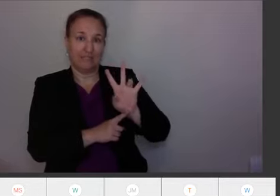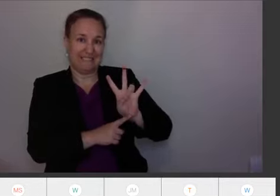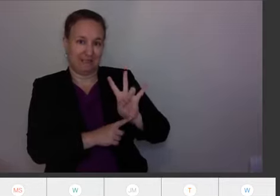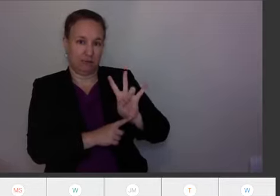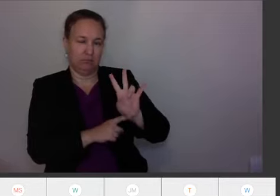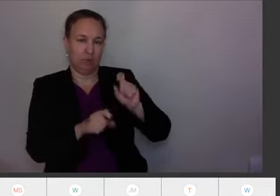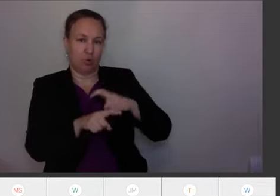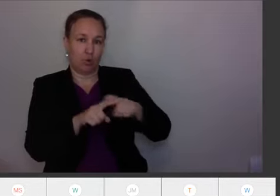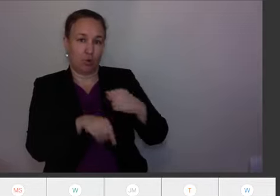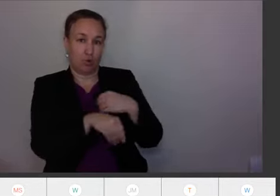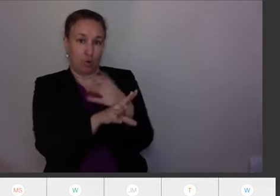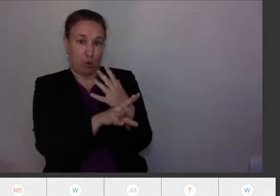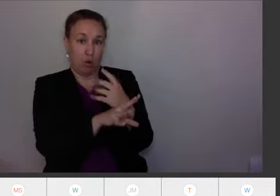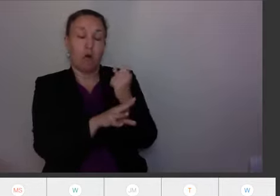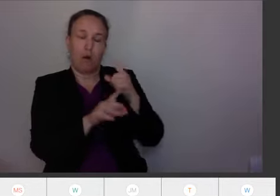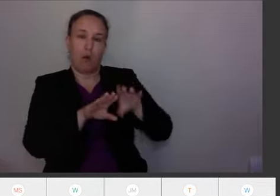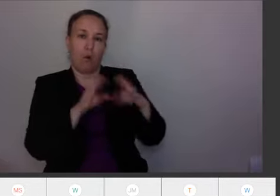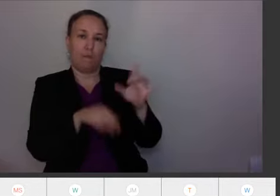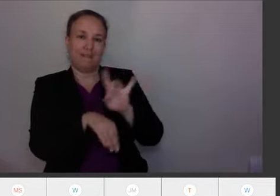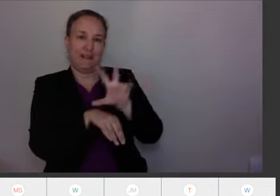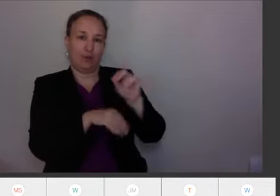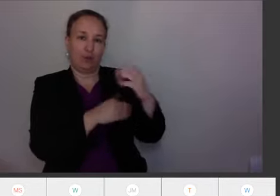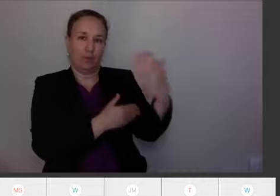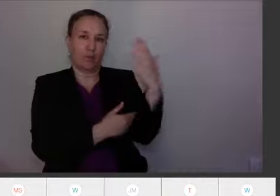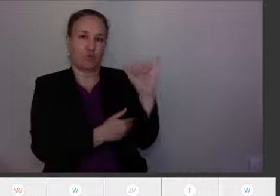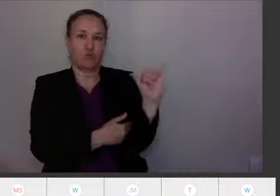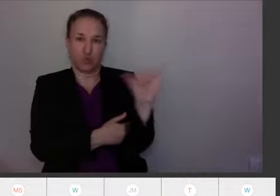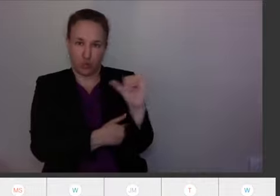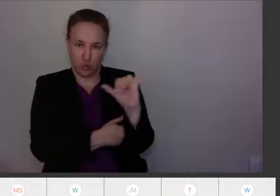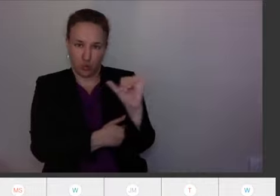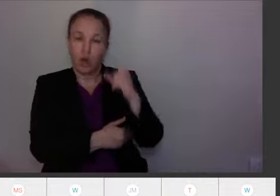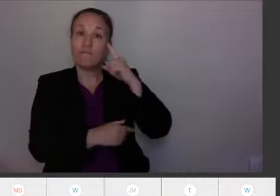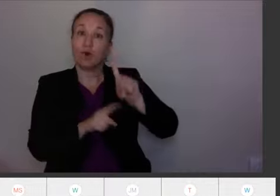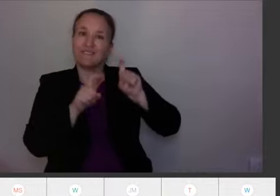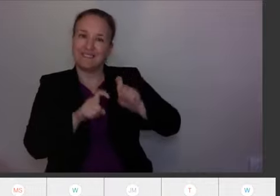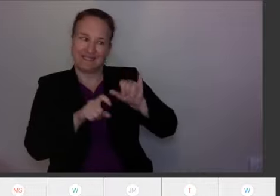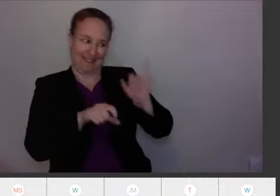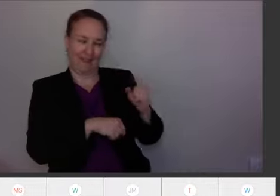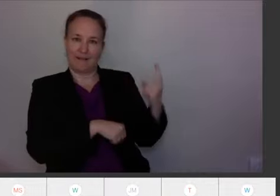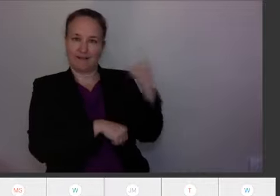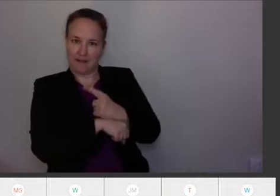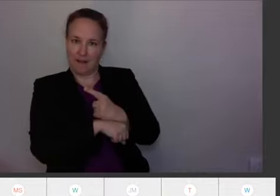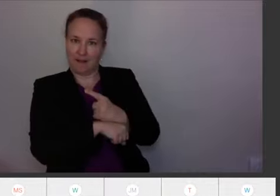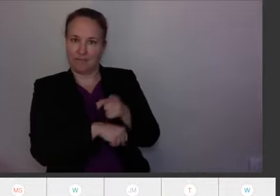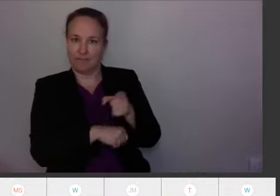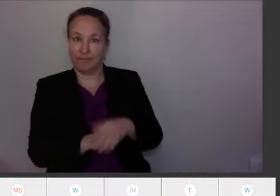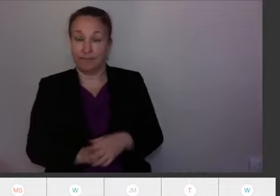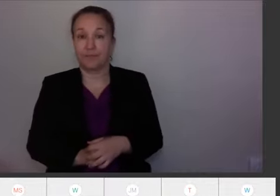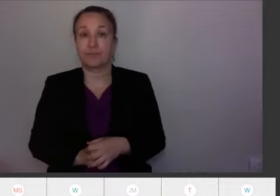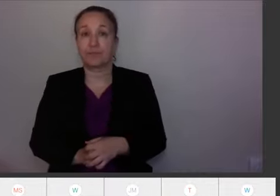that also opens at 8 30 a.m for testing that day there are spanish